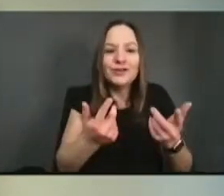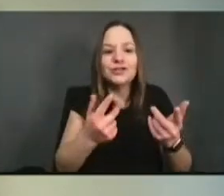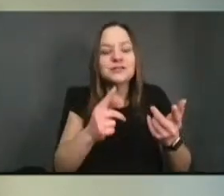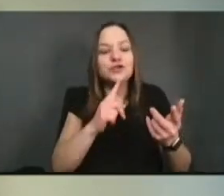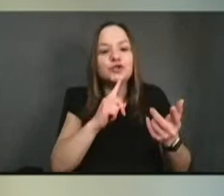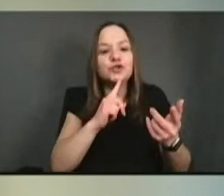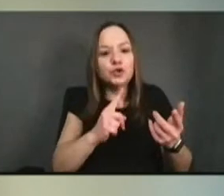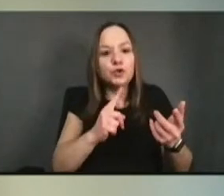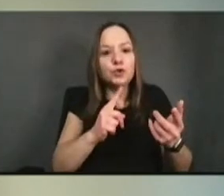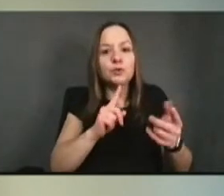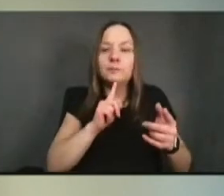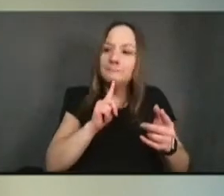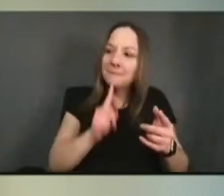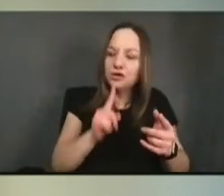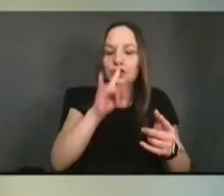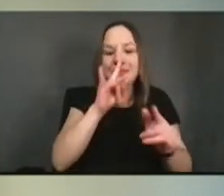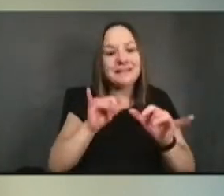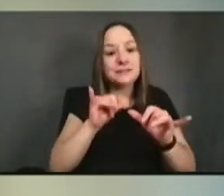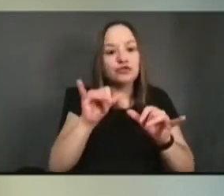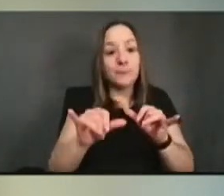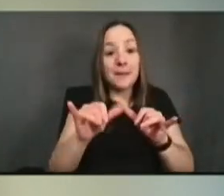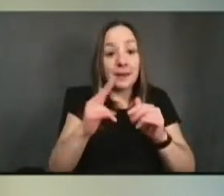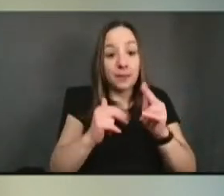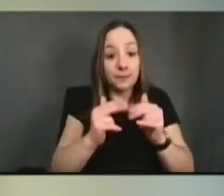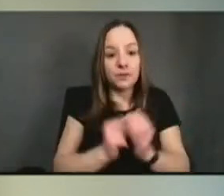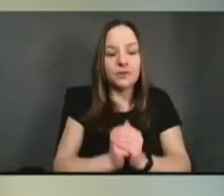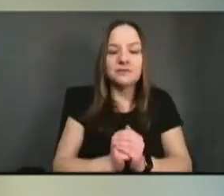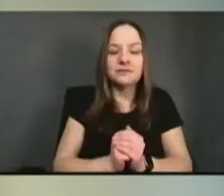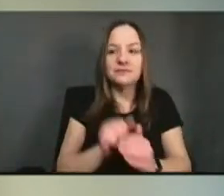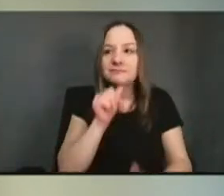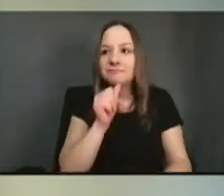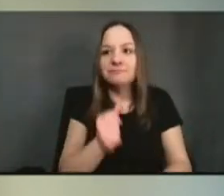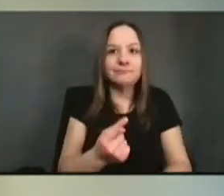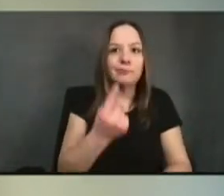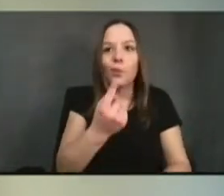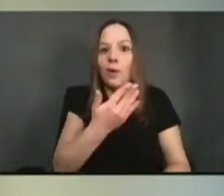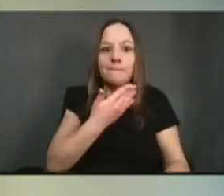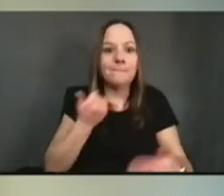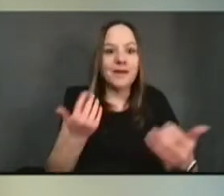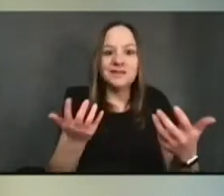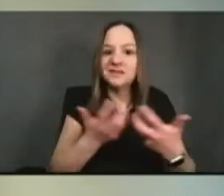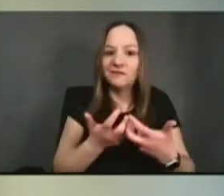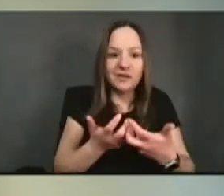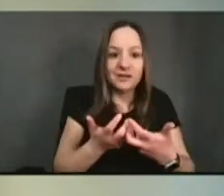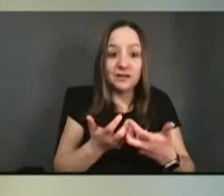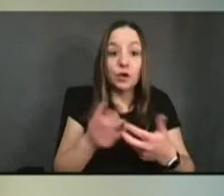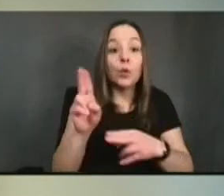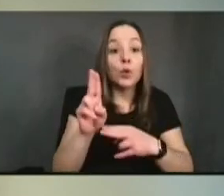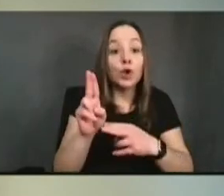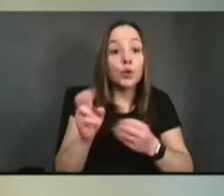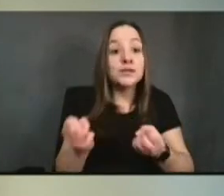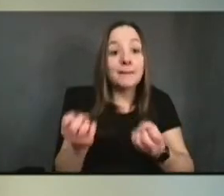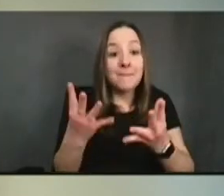school. Sply that there is no